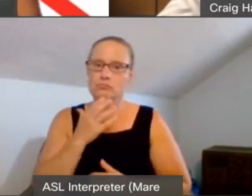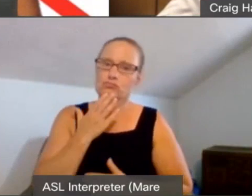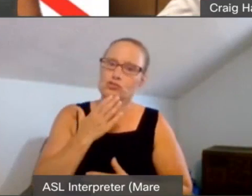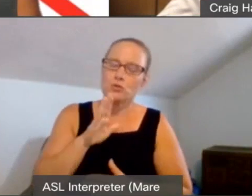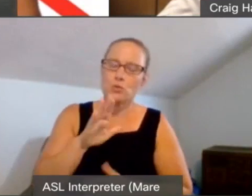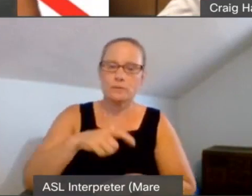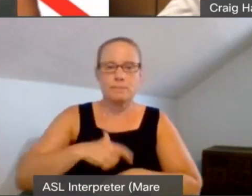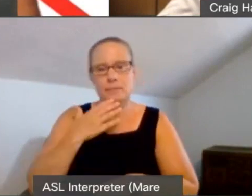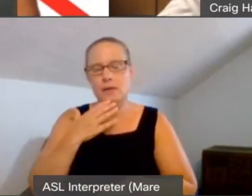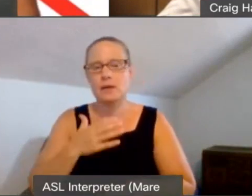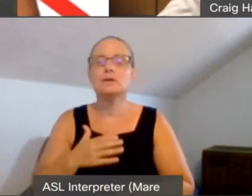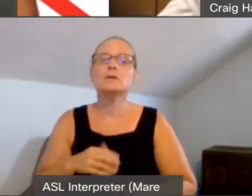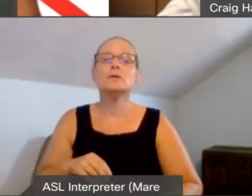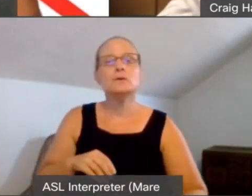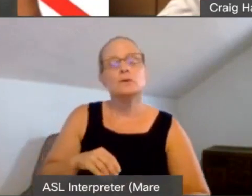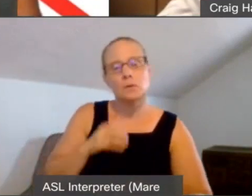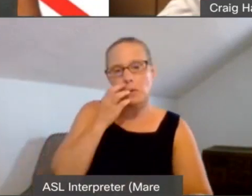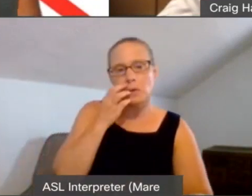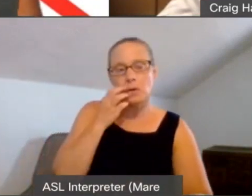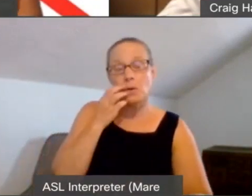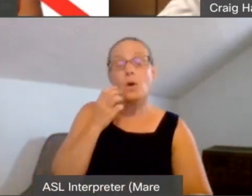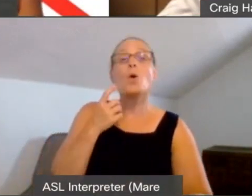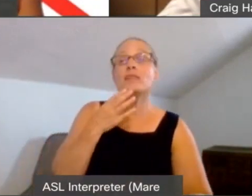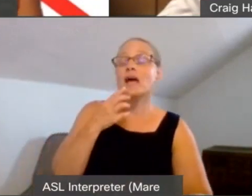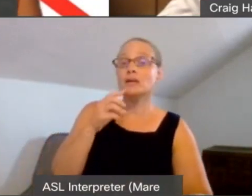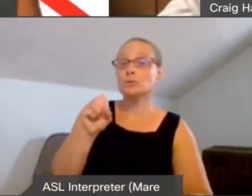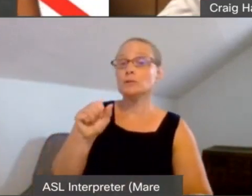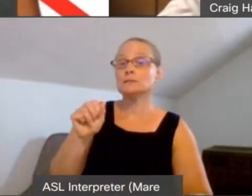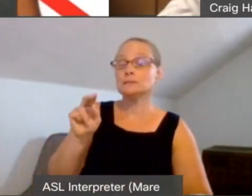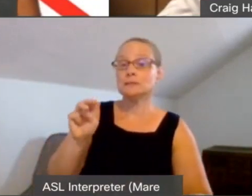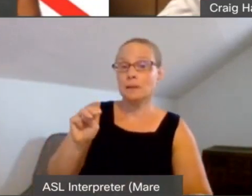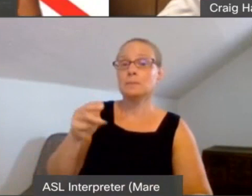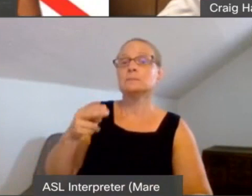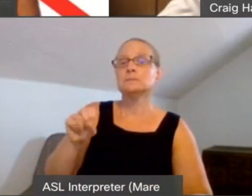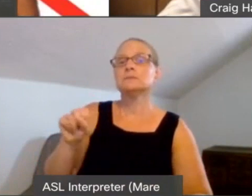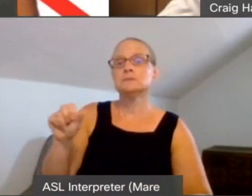And thank you Jon Berg and the Center for Substance Abuse Treatment and SAMHSA for making this possible.